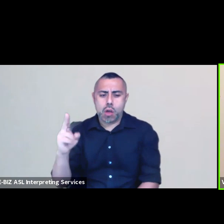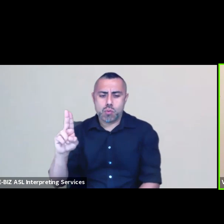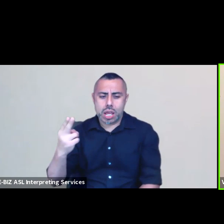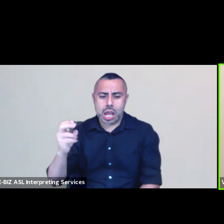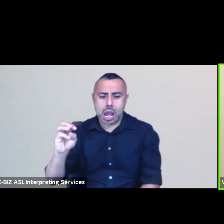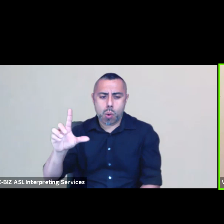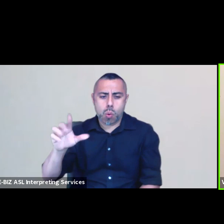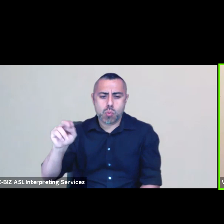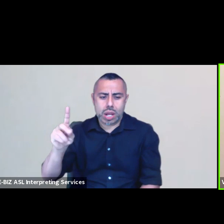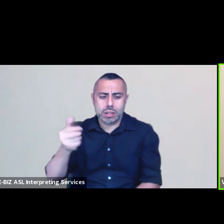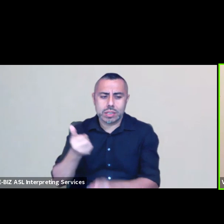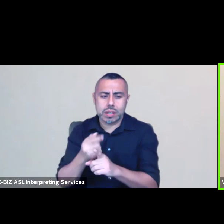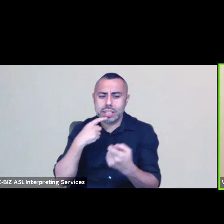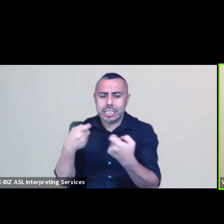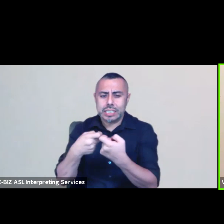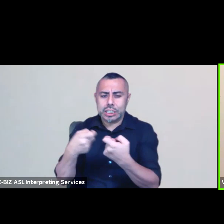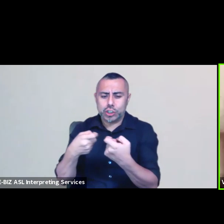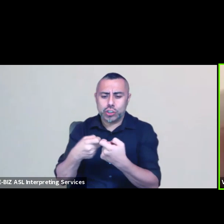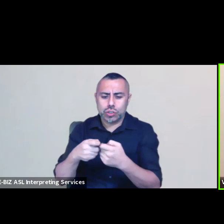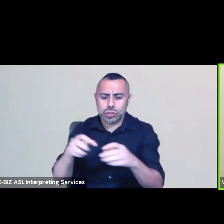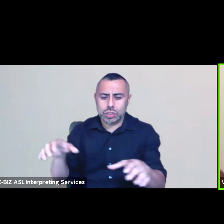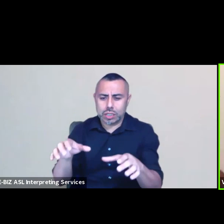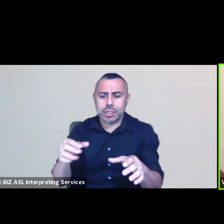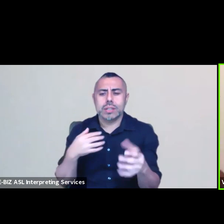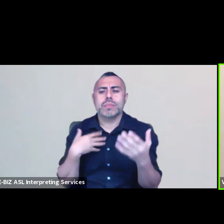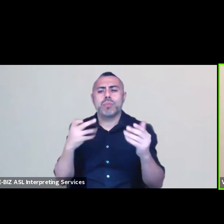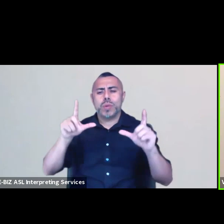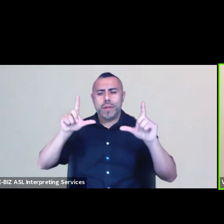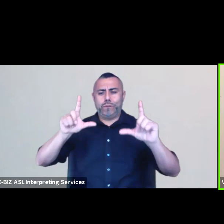and I think just to frame what we're working on here.